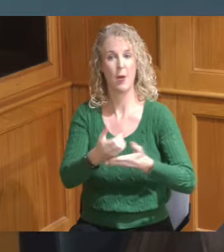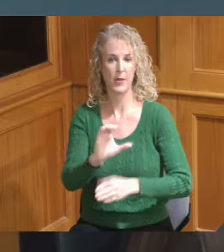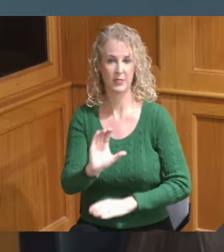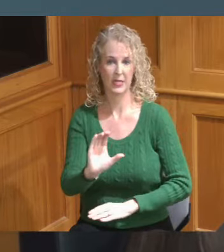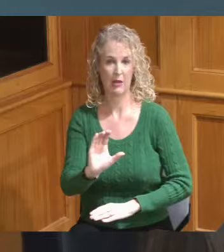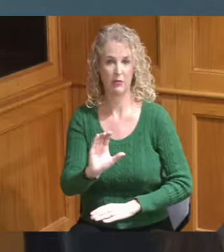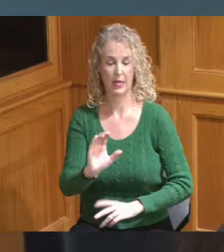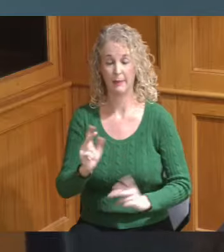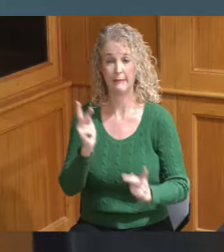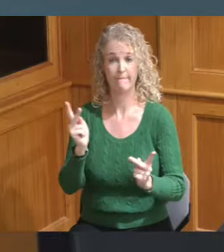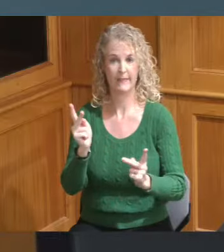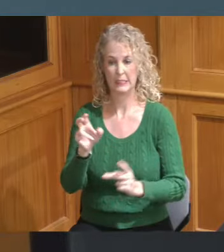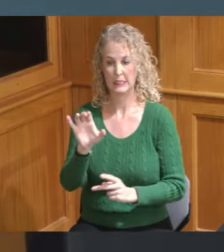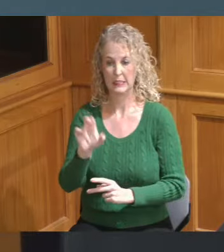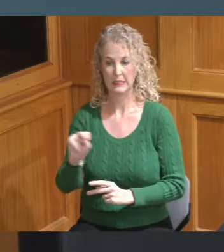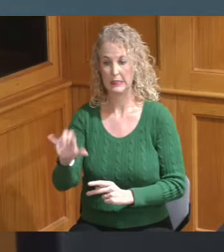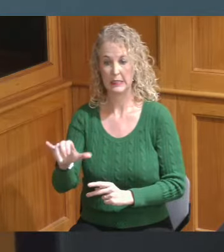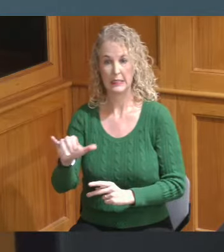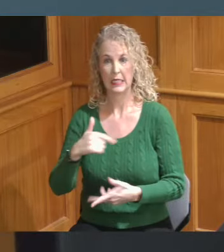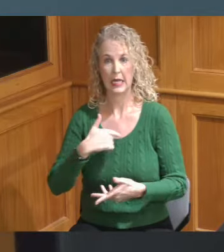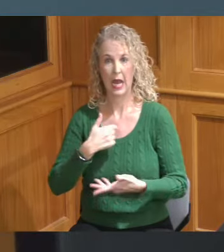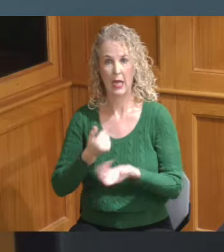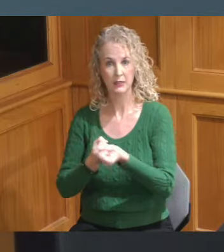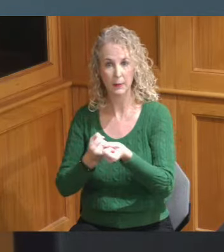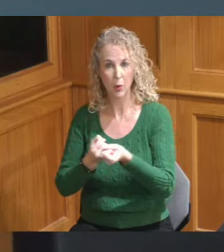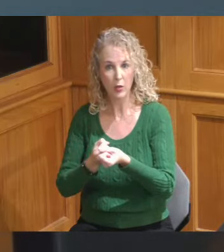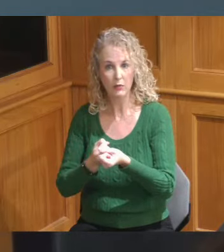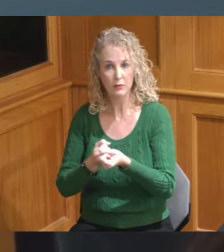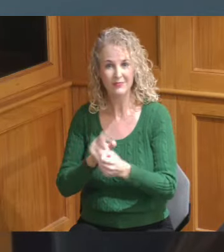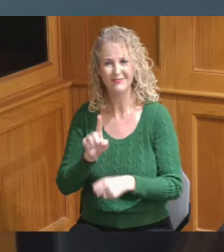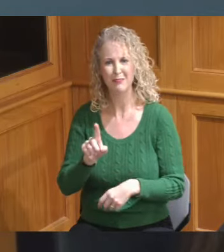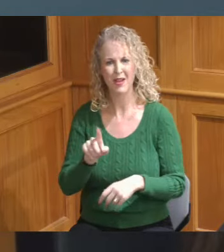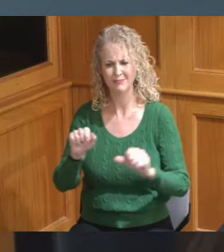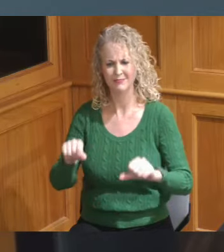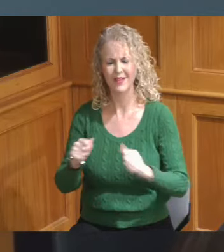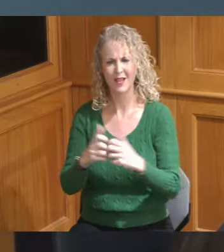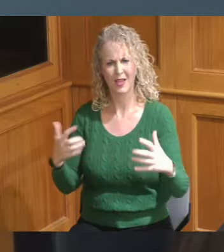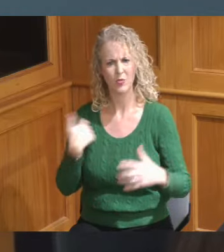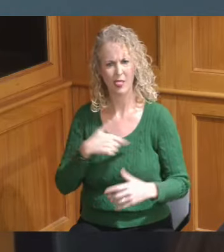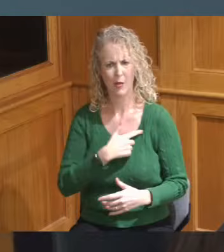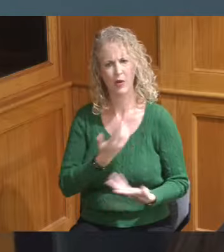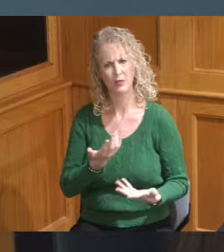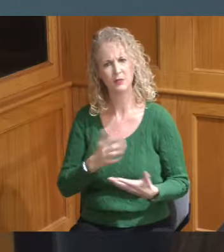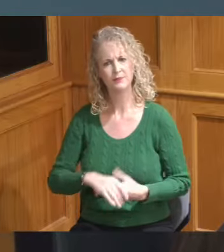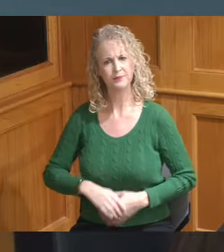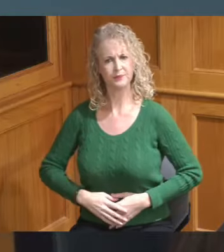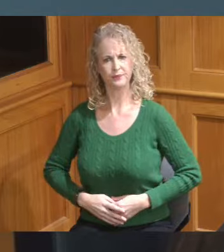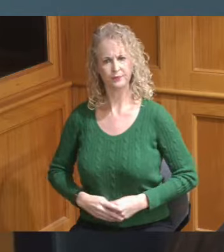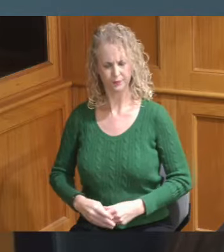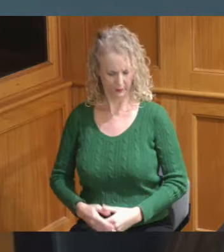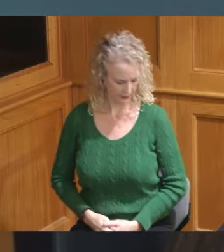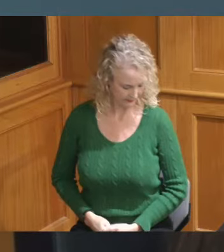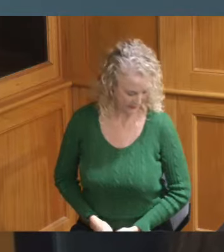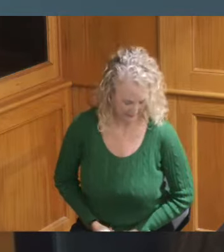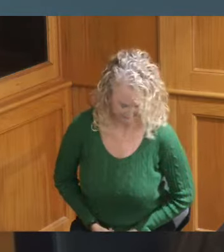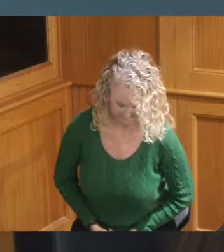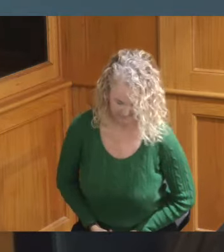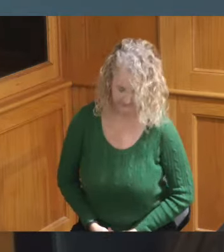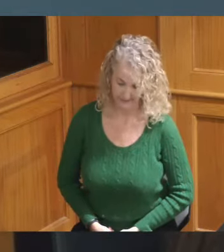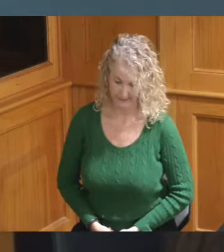Cincy board, and I encourage them to continue do what do what they're doing. requests will continue